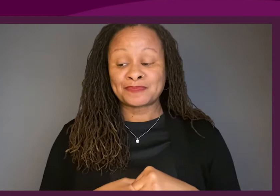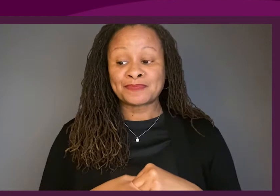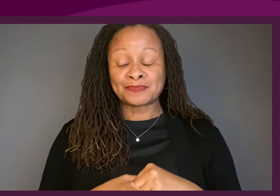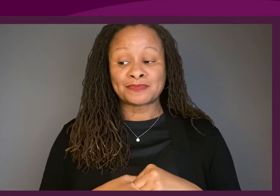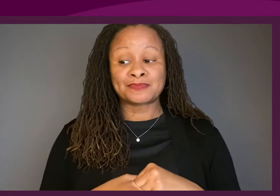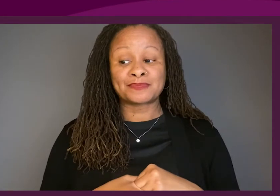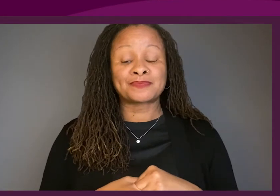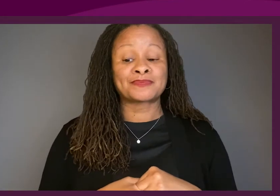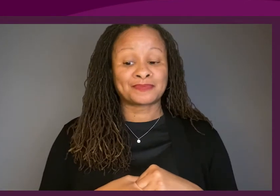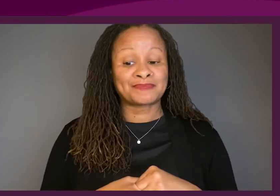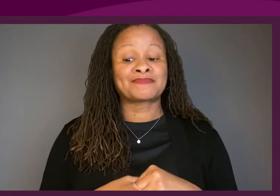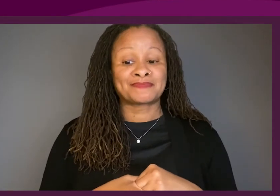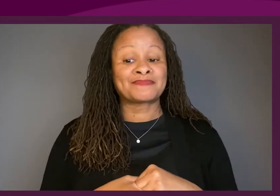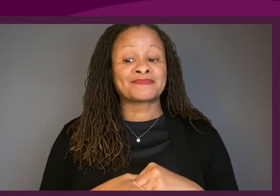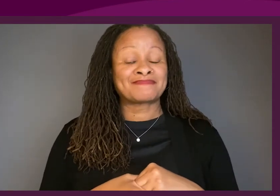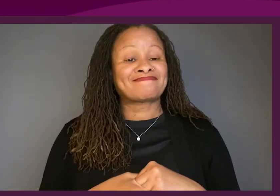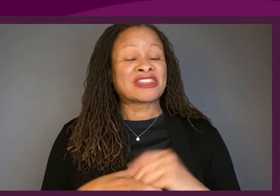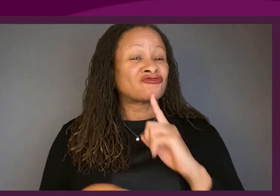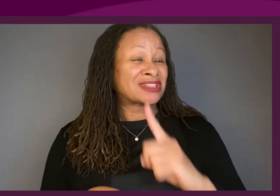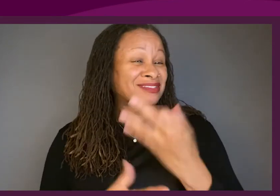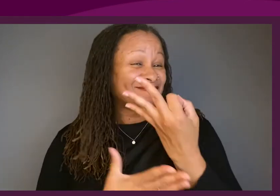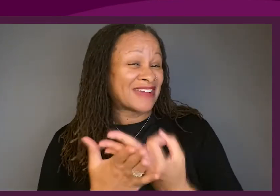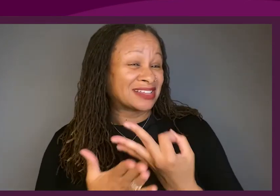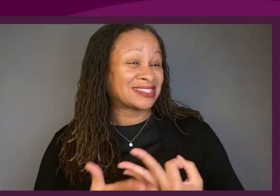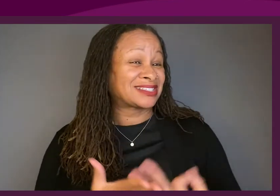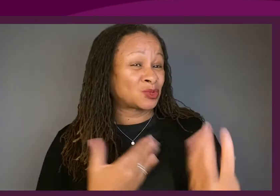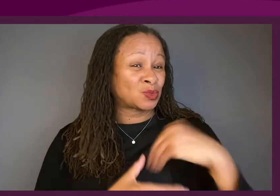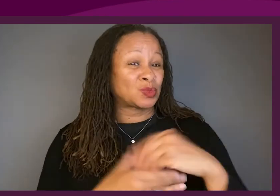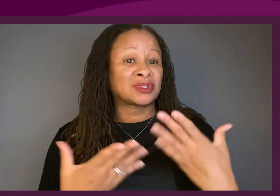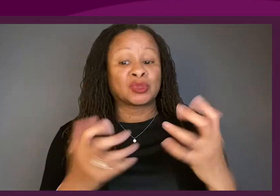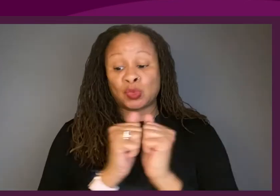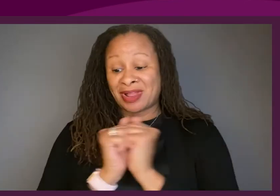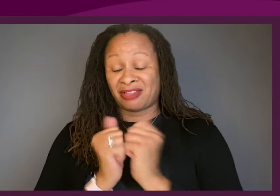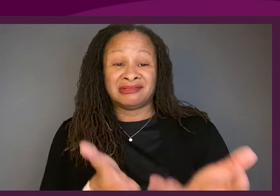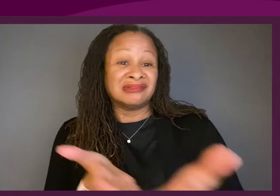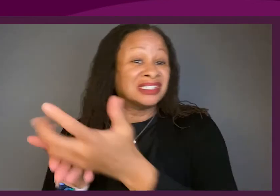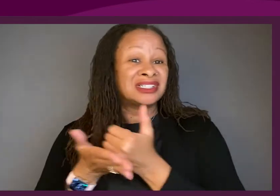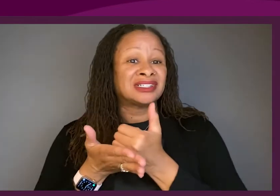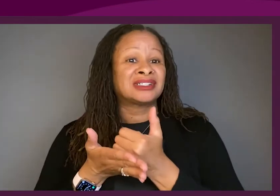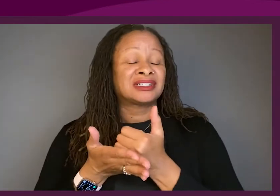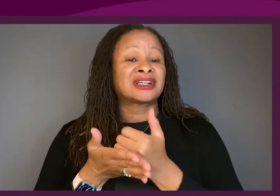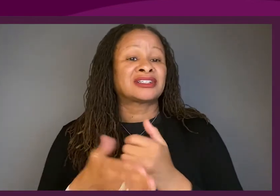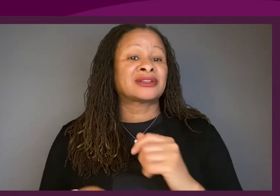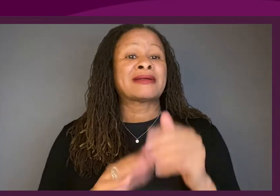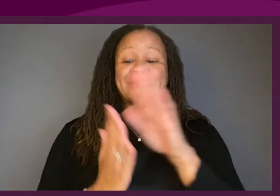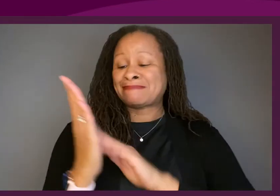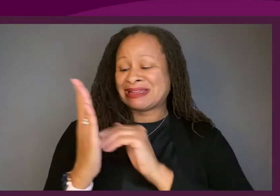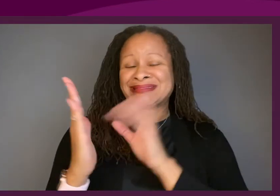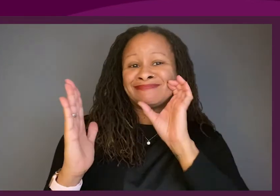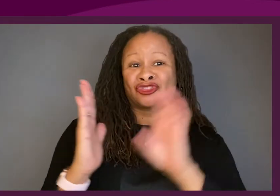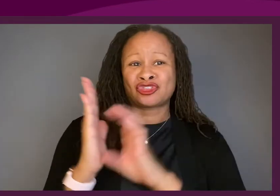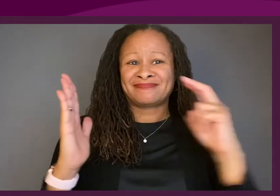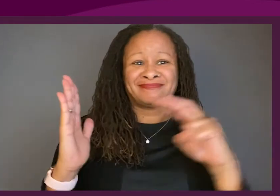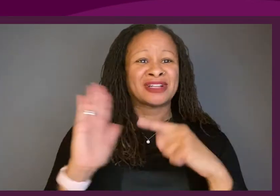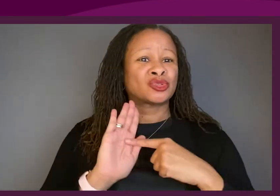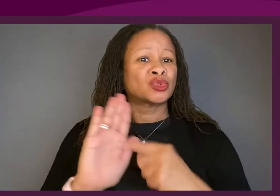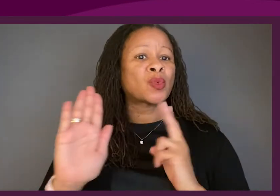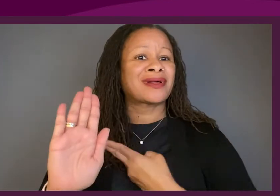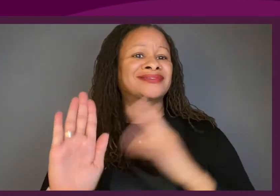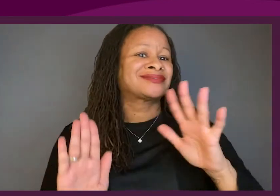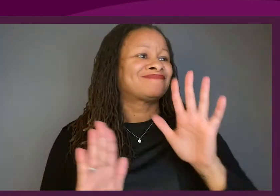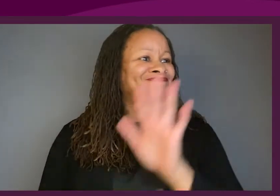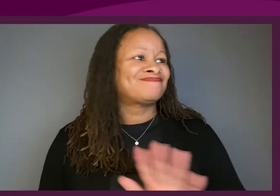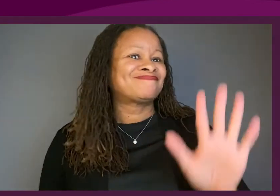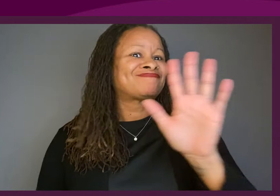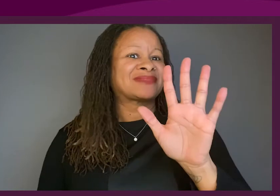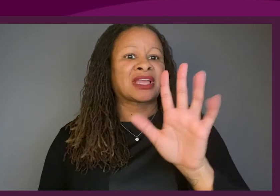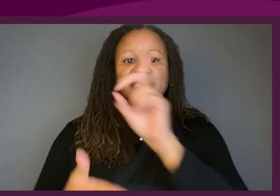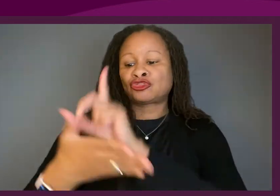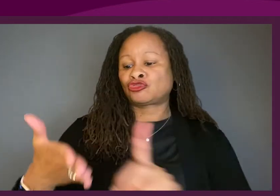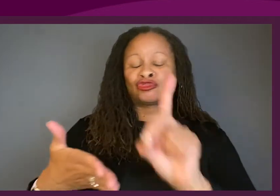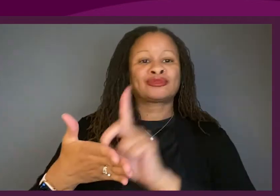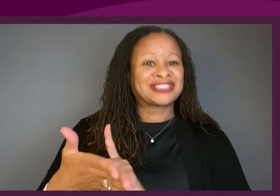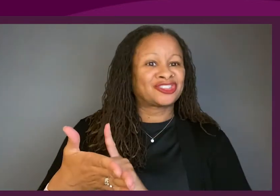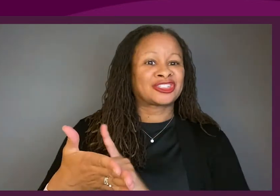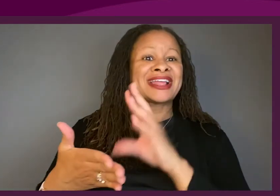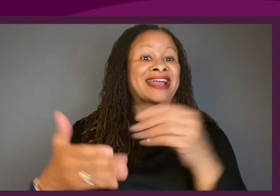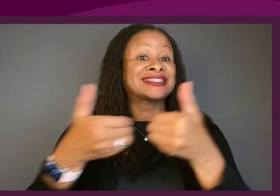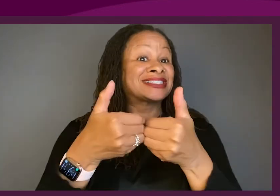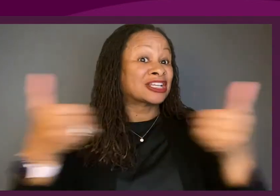And the facts in all of this together paint a picture of a kind of discrimination and